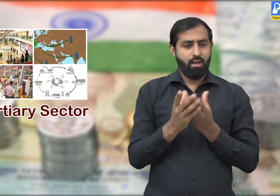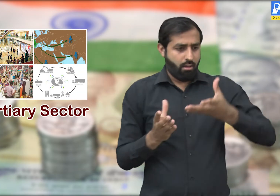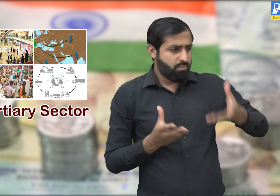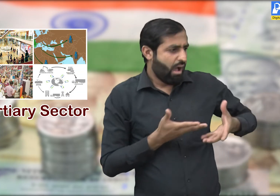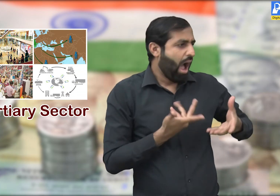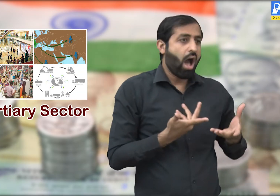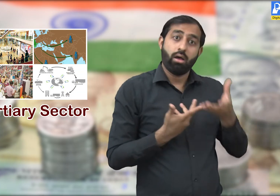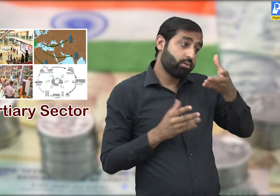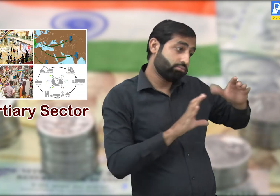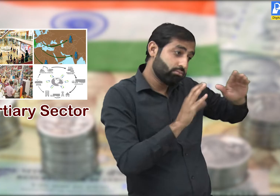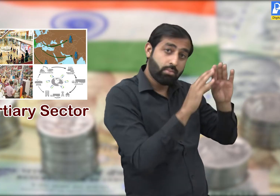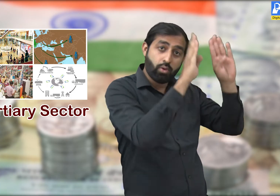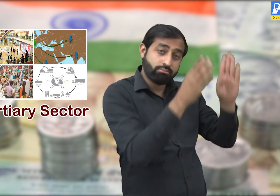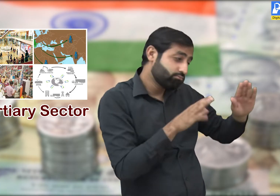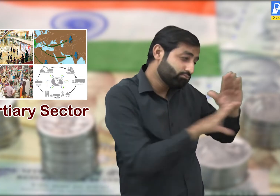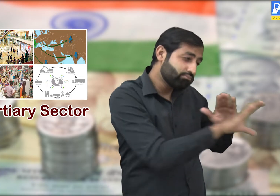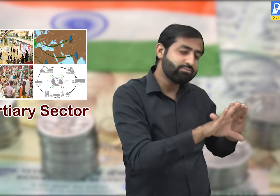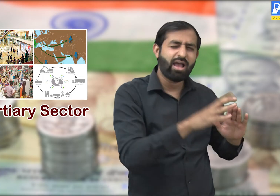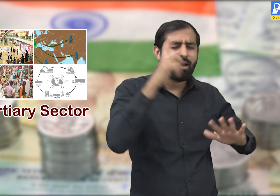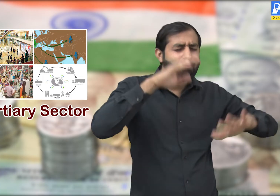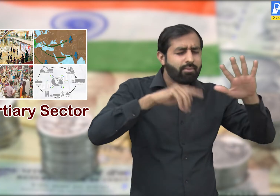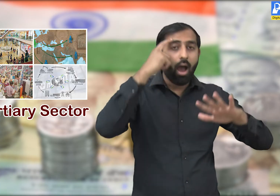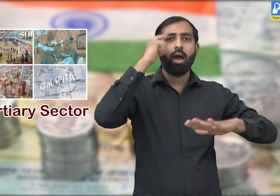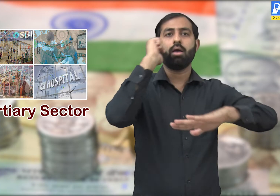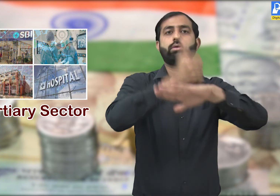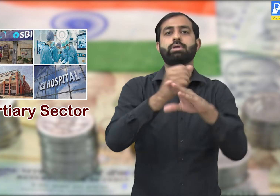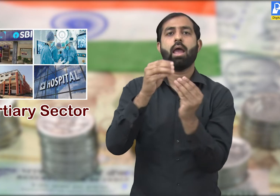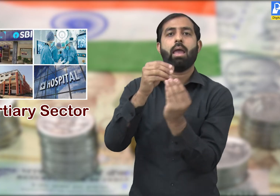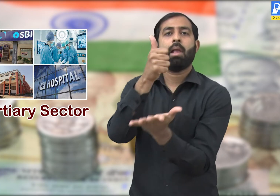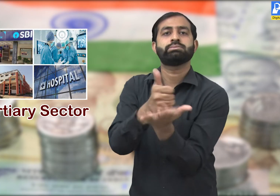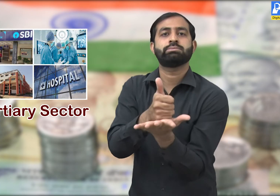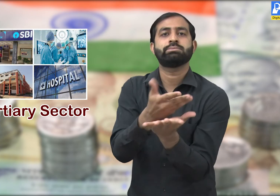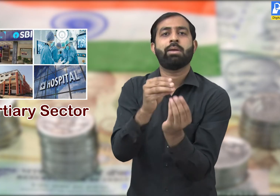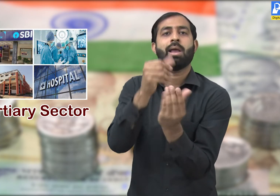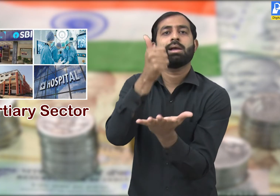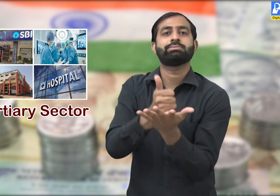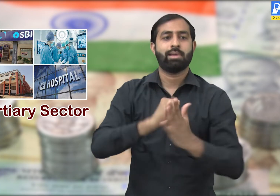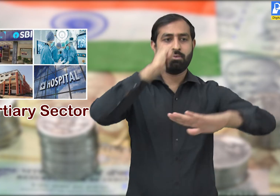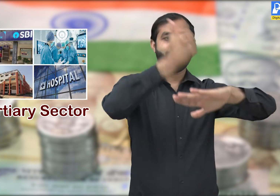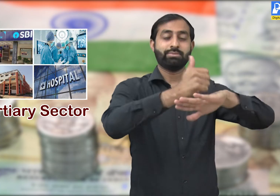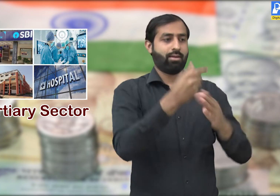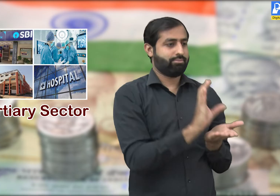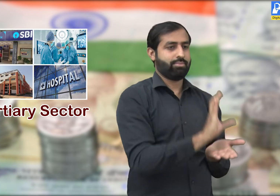in hand what do they do with this money for better security banks have been set